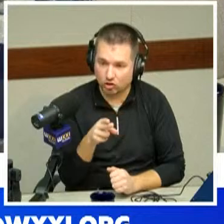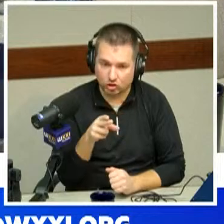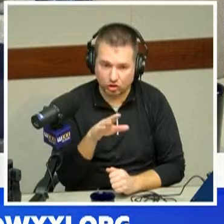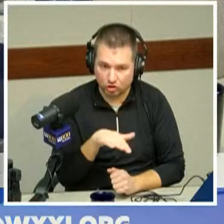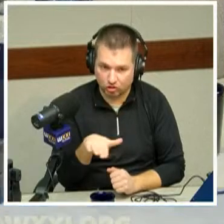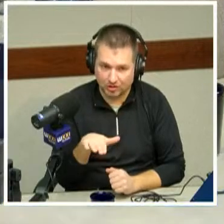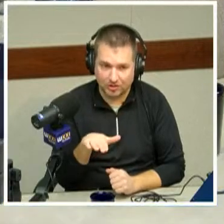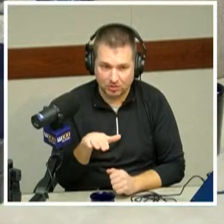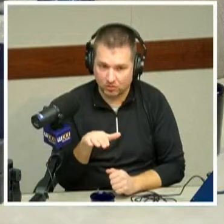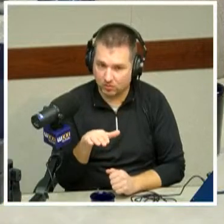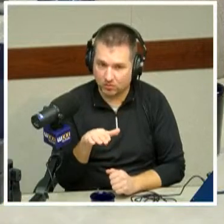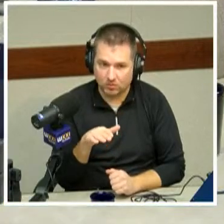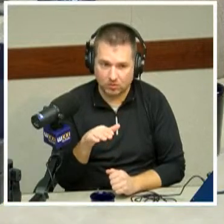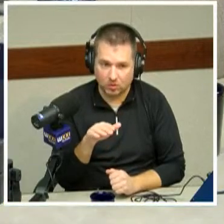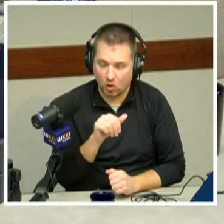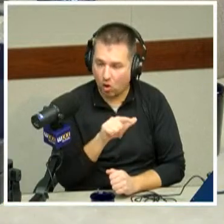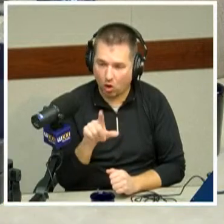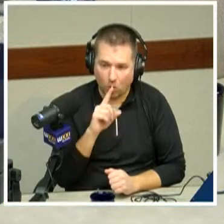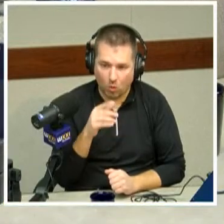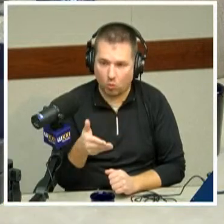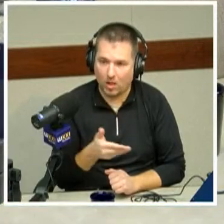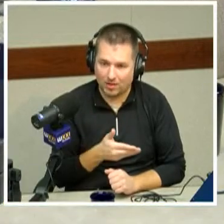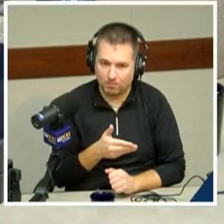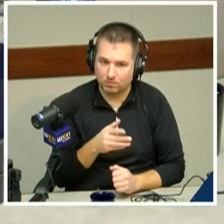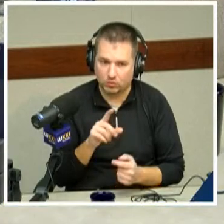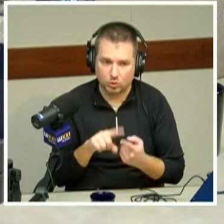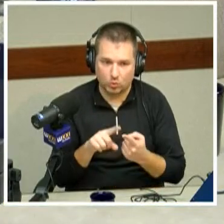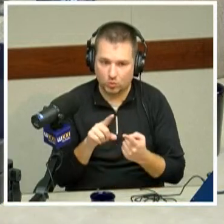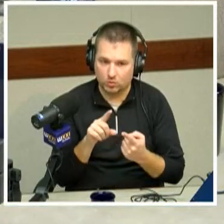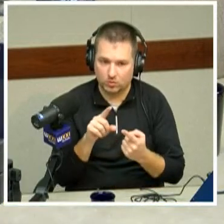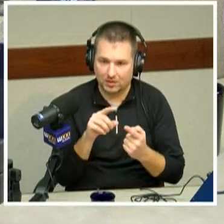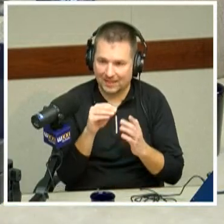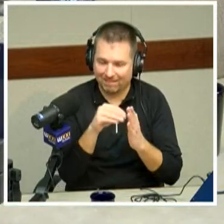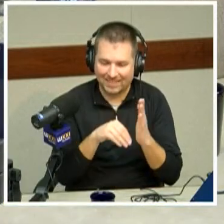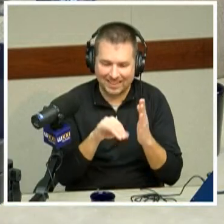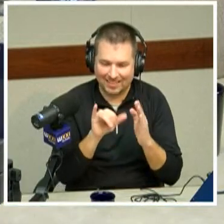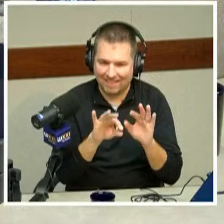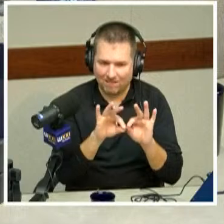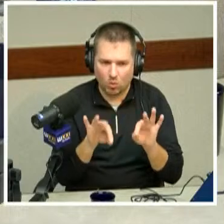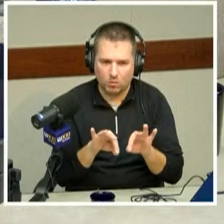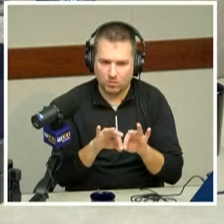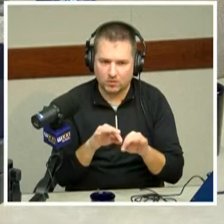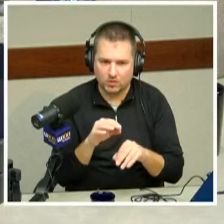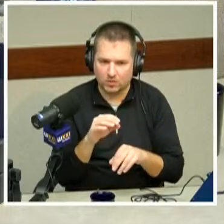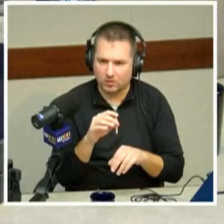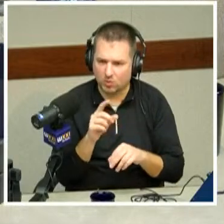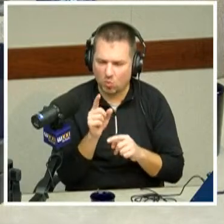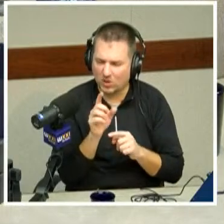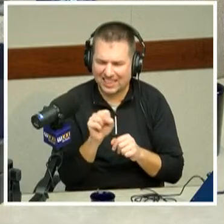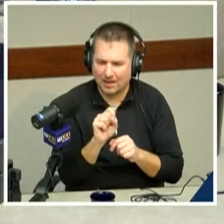Educators all welcome to just to you know fill in the form it's like one minute and then we will